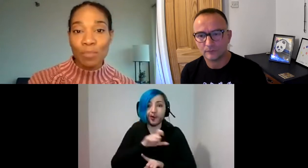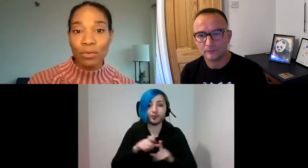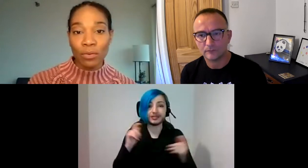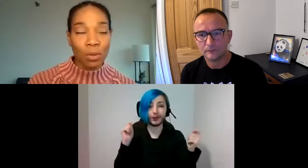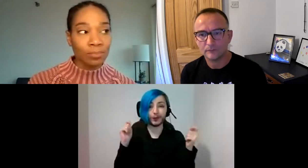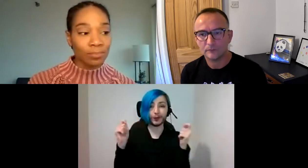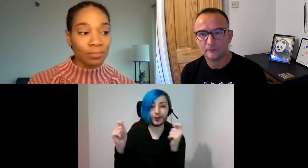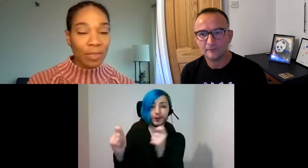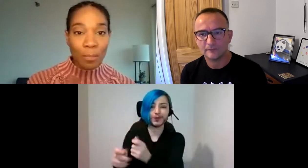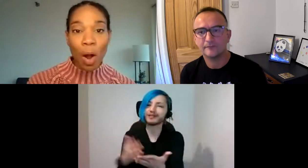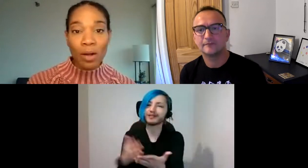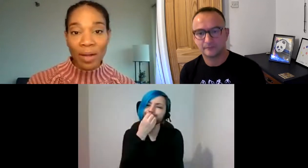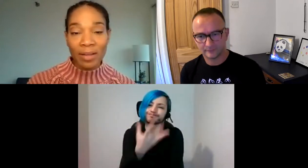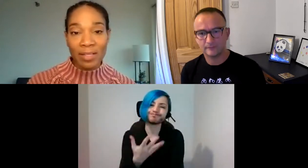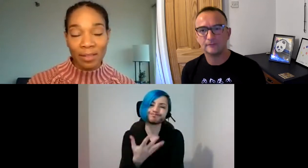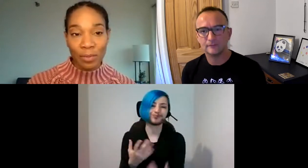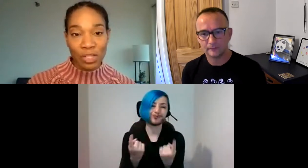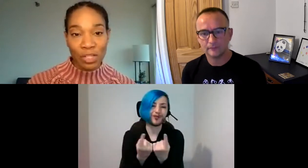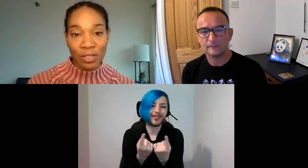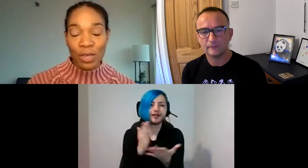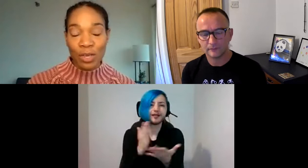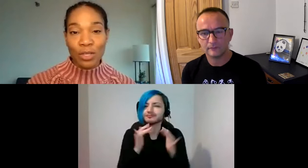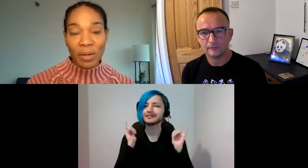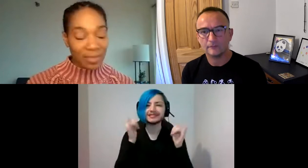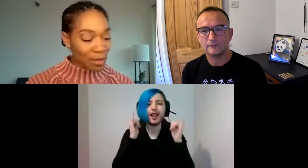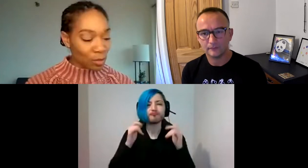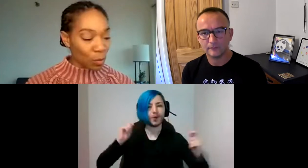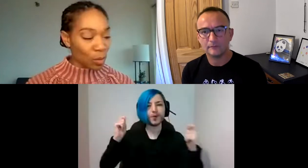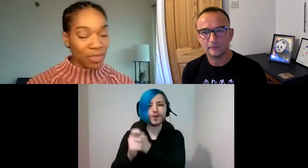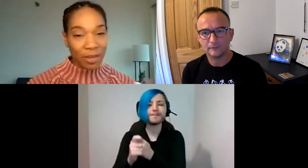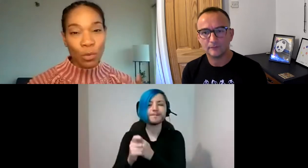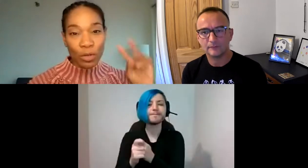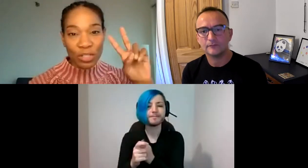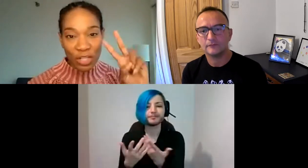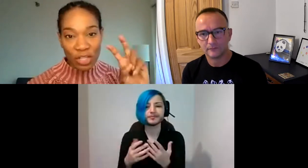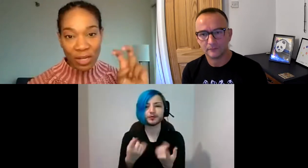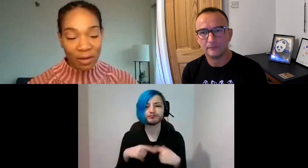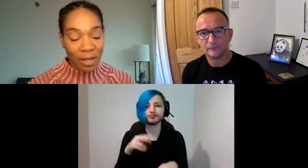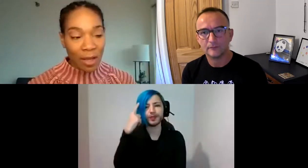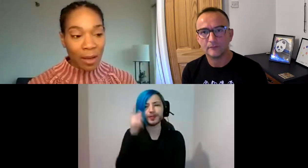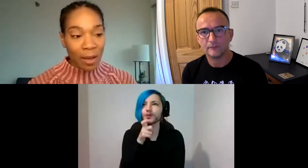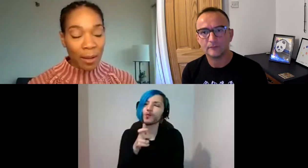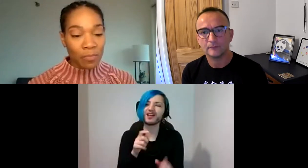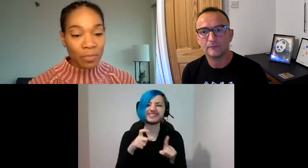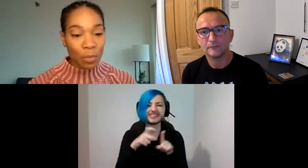staple and this definitive thing but actually the Queen's English dictionary is not that, it's a resource